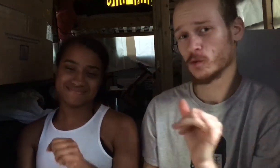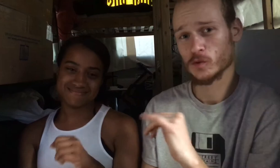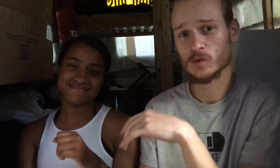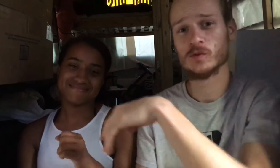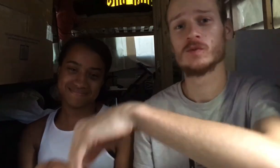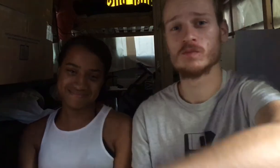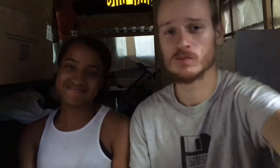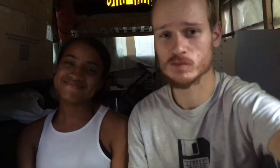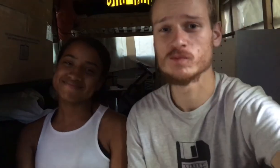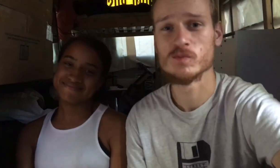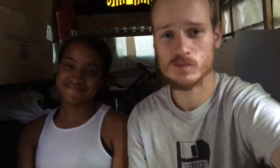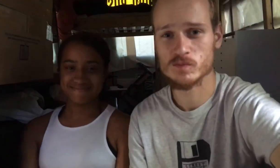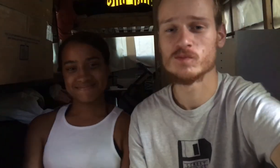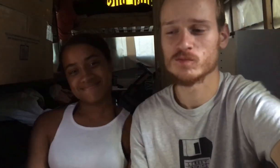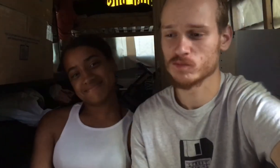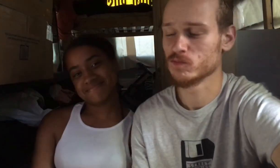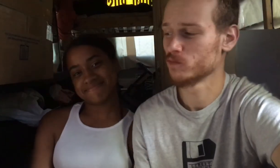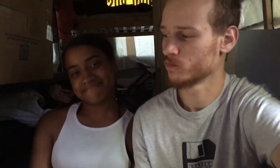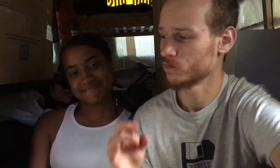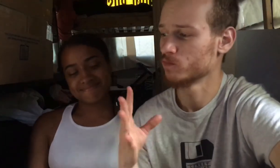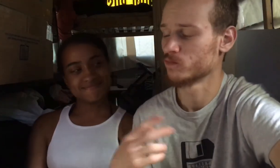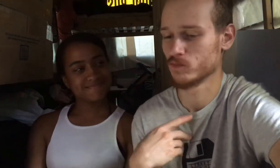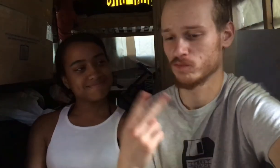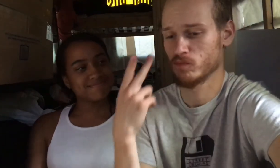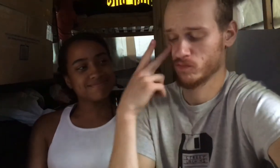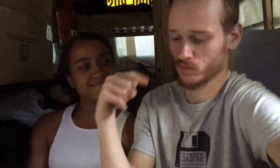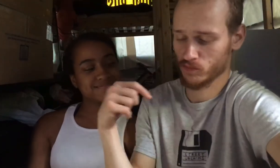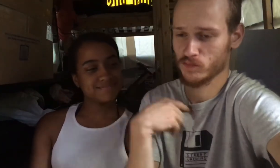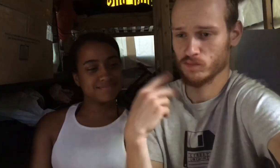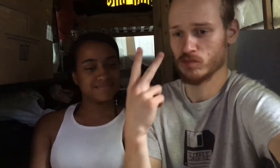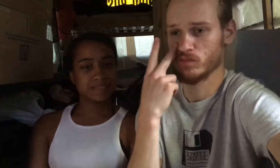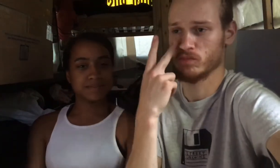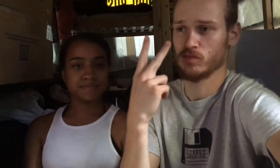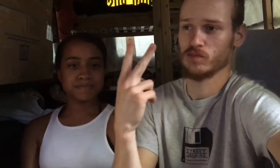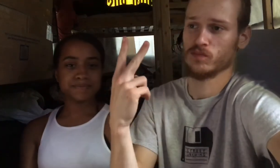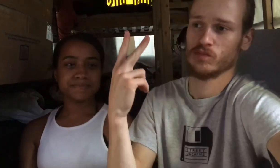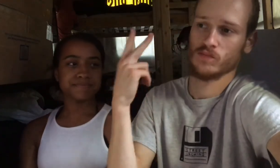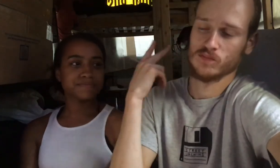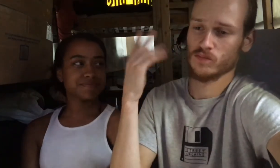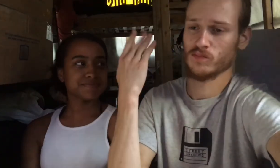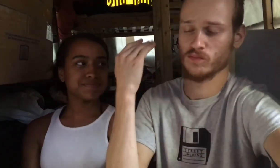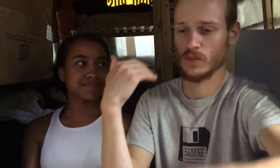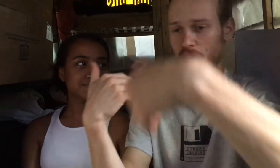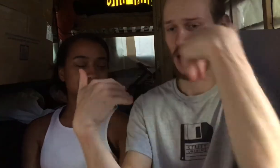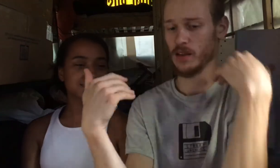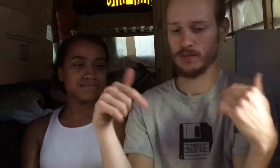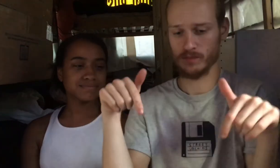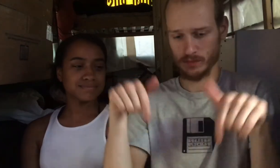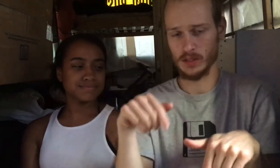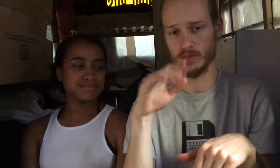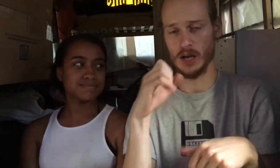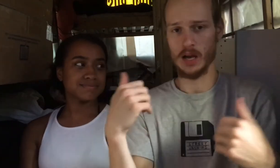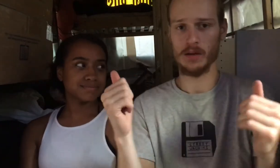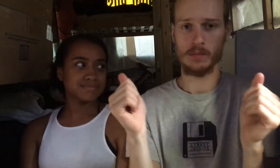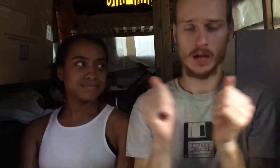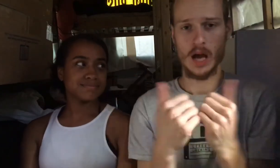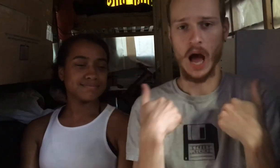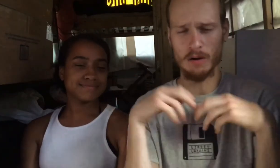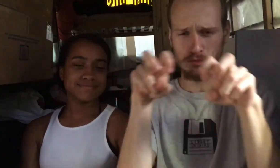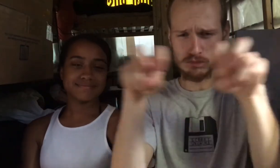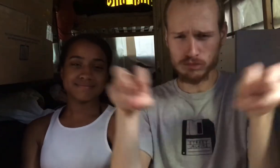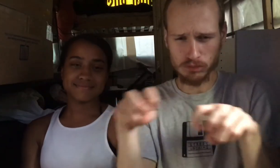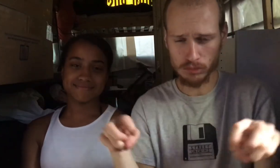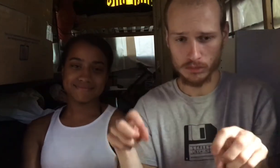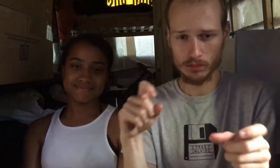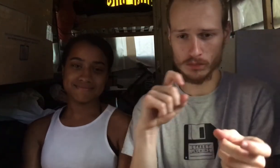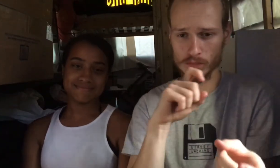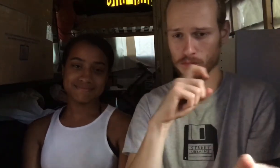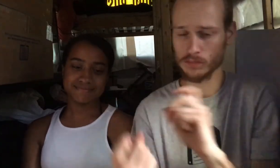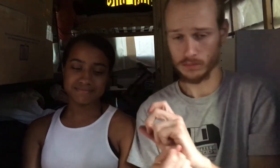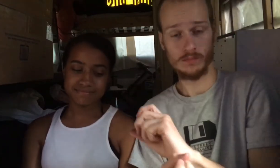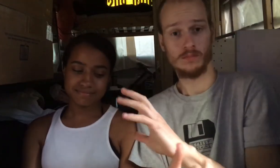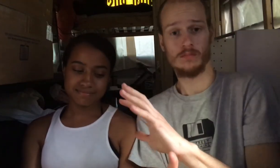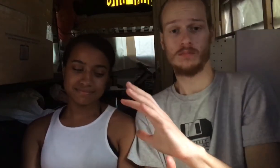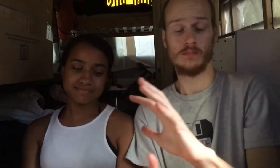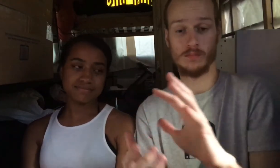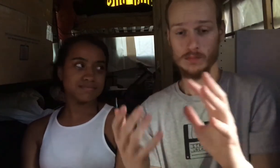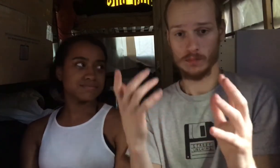we got flash back to here bus with seats, then turned into... like wow thats so fast